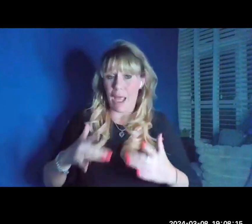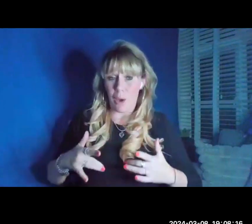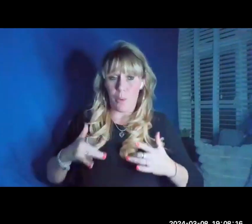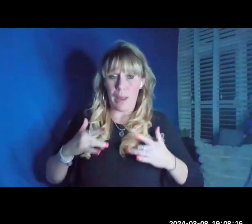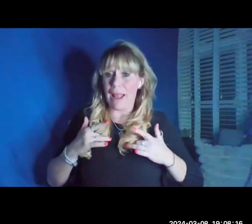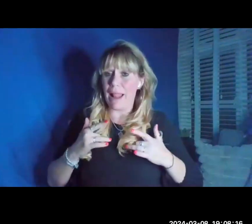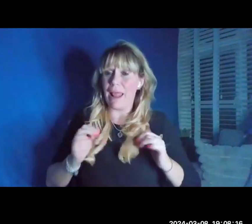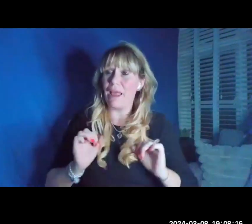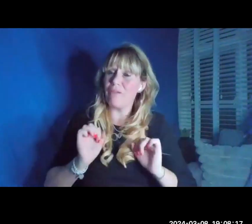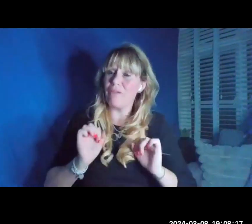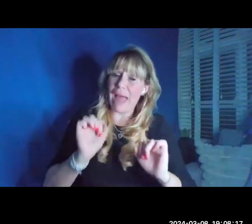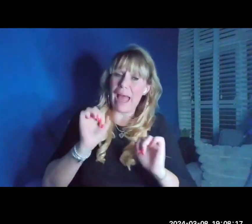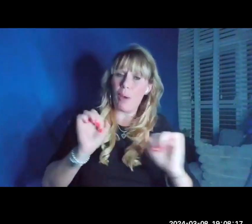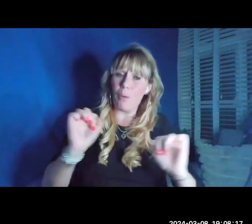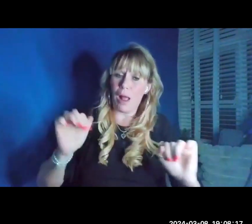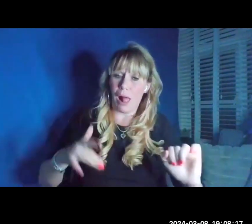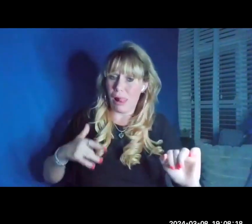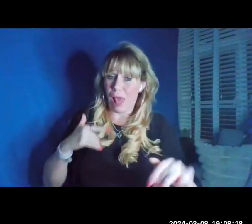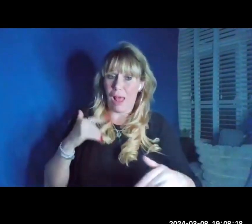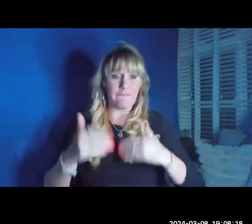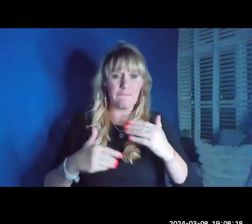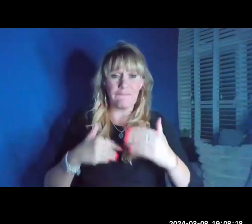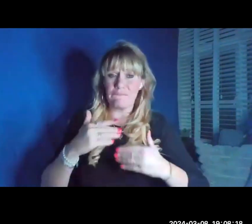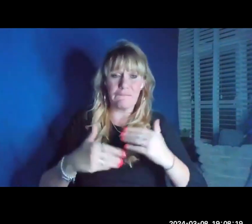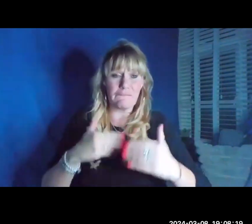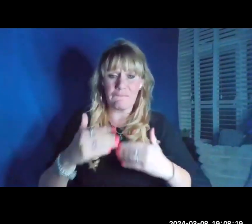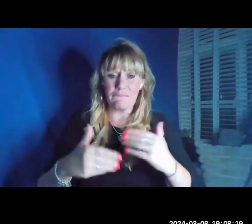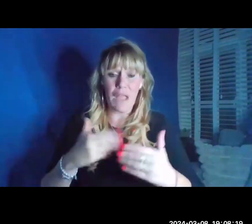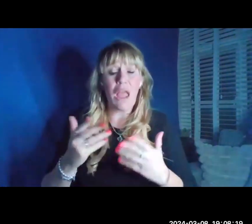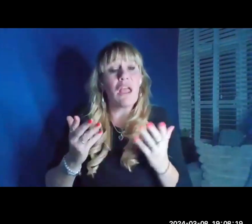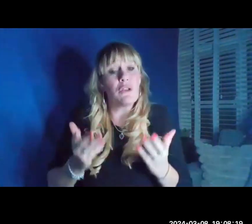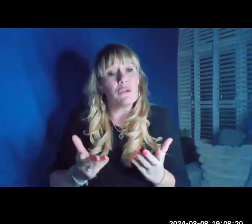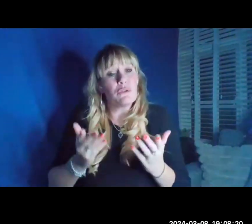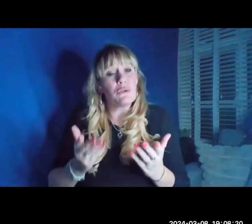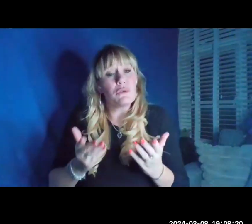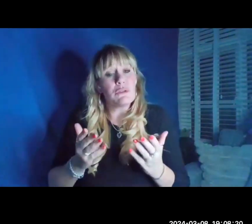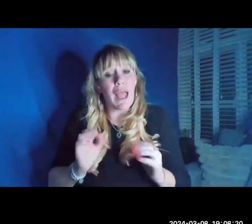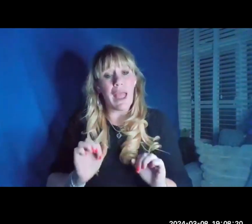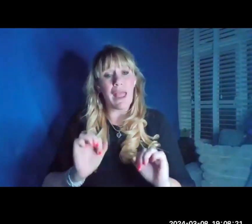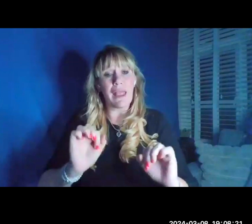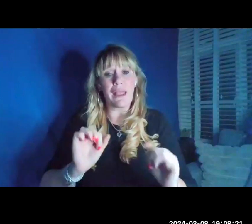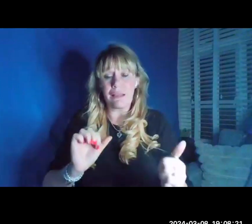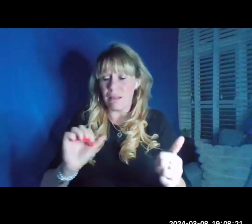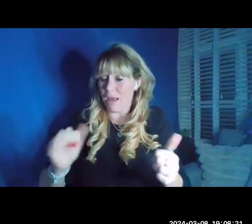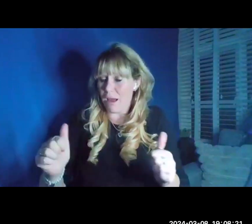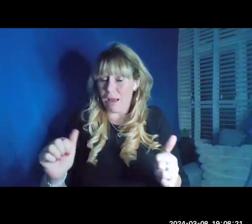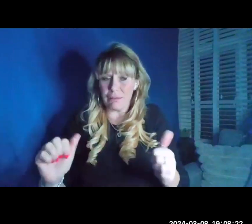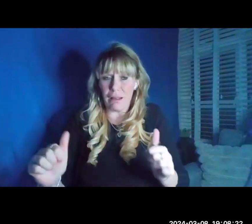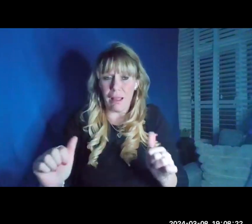through our picket lines you can choose not to take